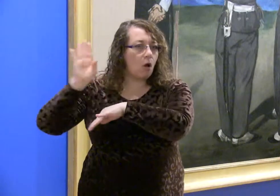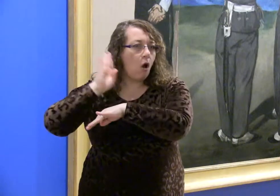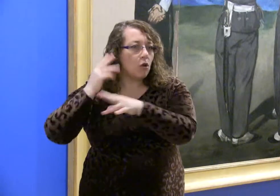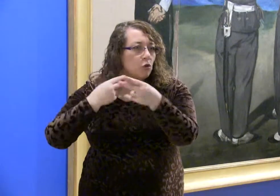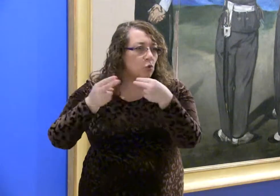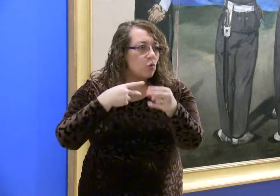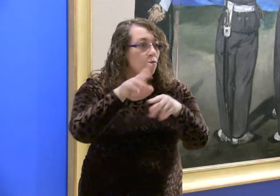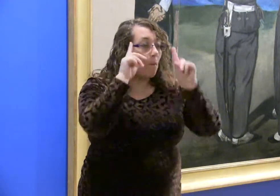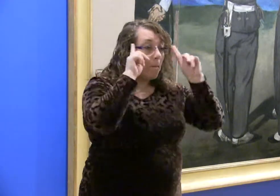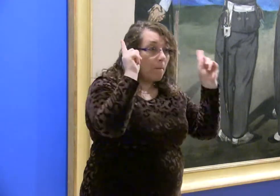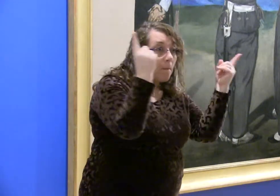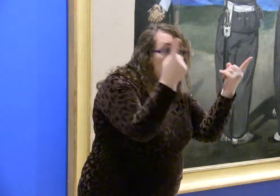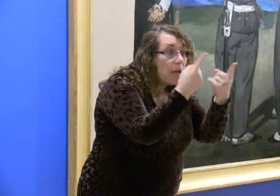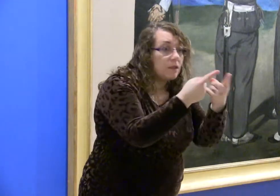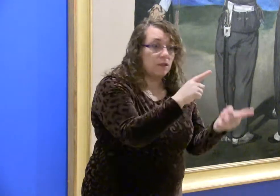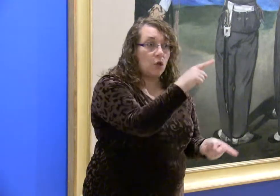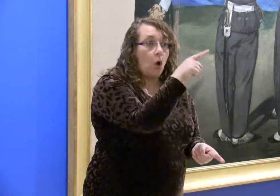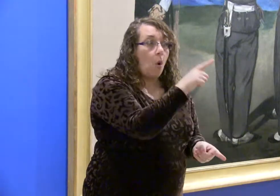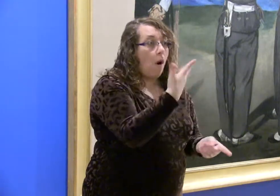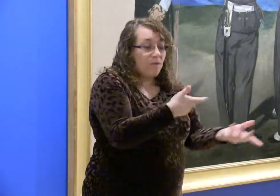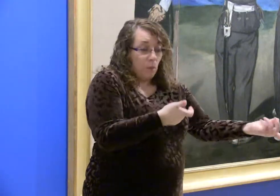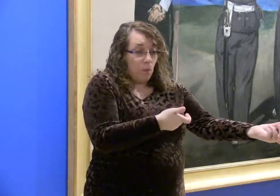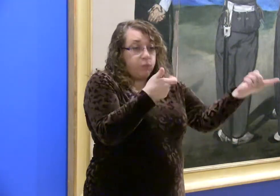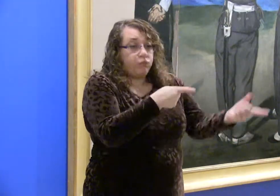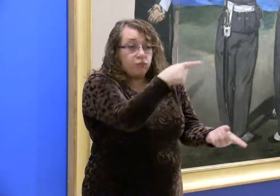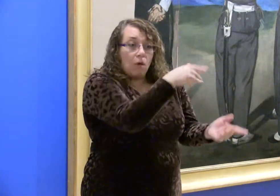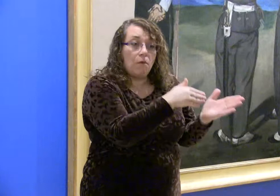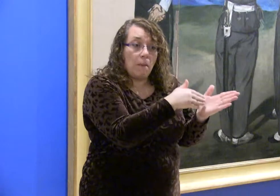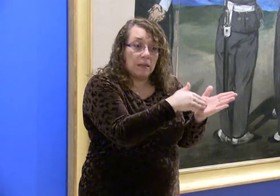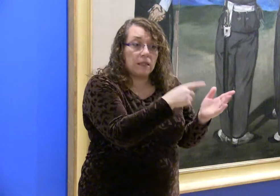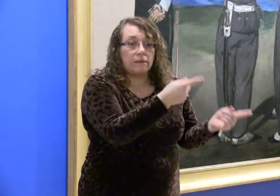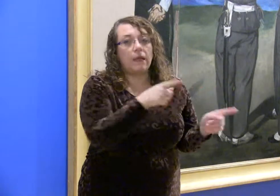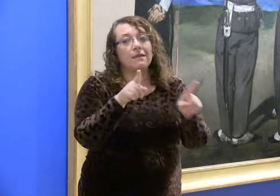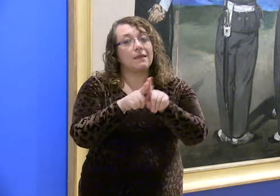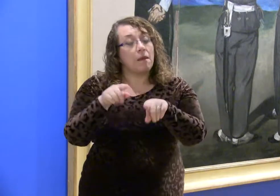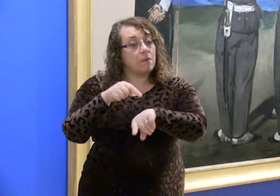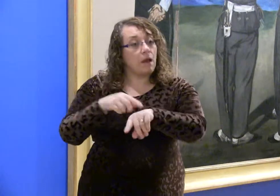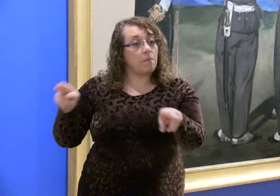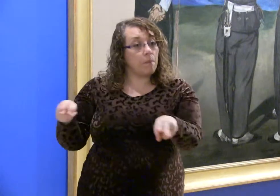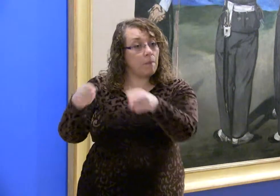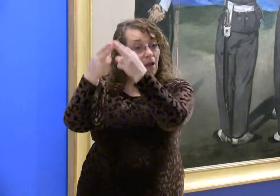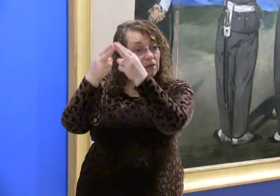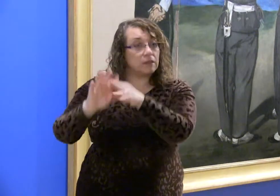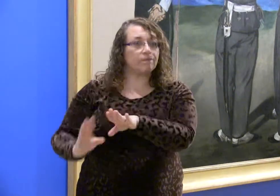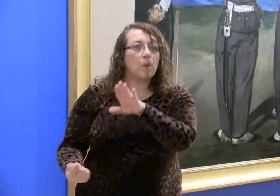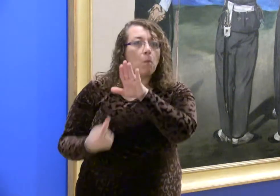at the time that a major international exhibition was opening with delegates and exhibits